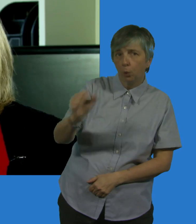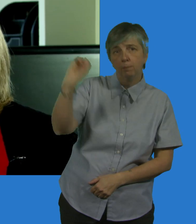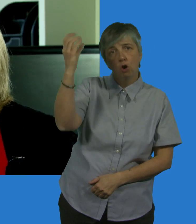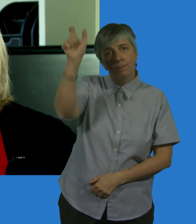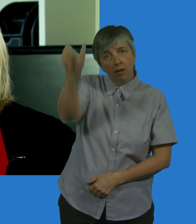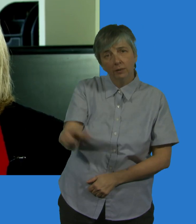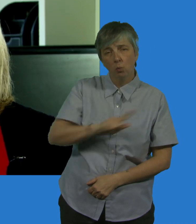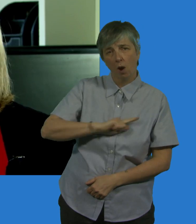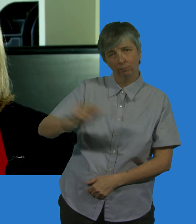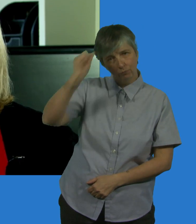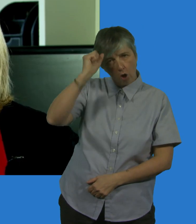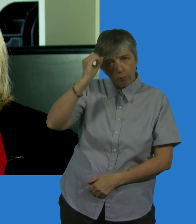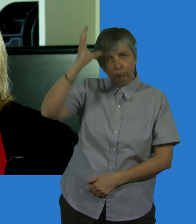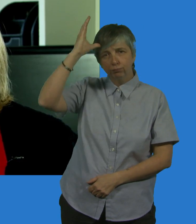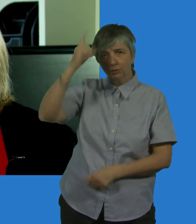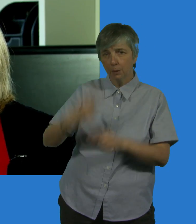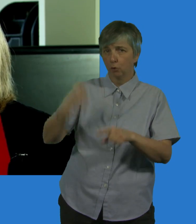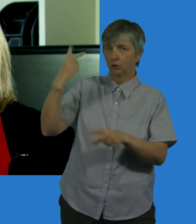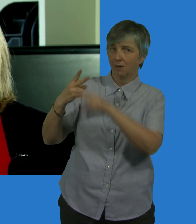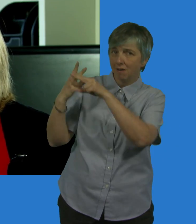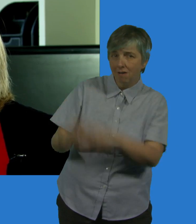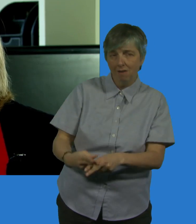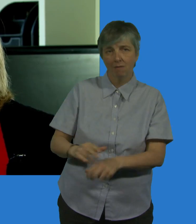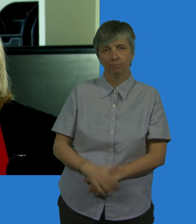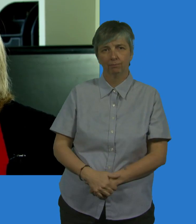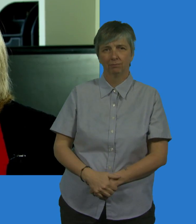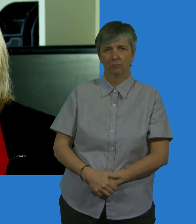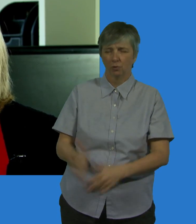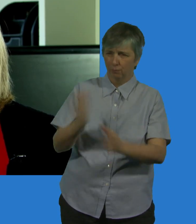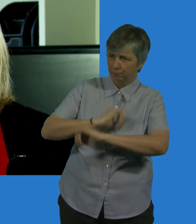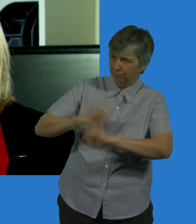on emergency care, acute, children – we brought in pharmacy because obviously the